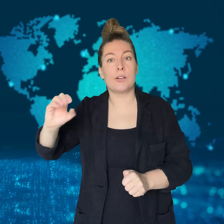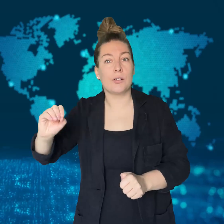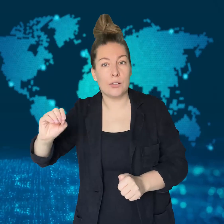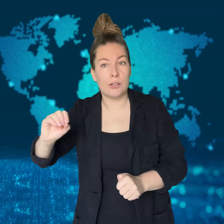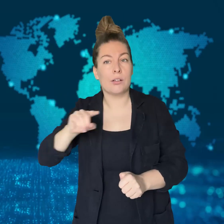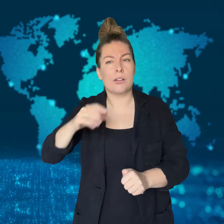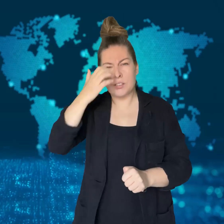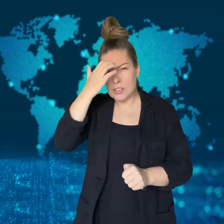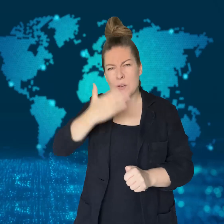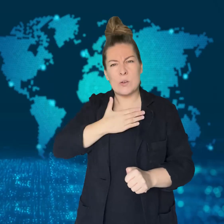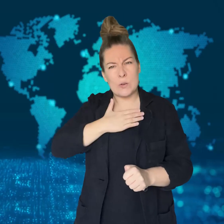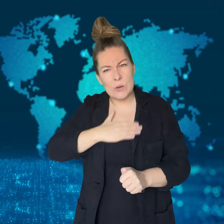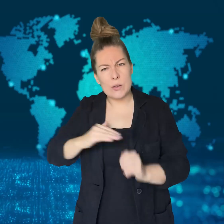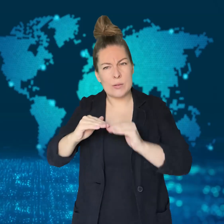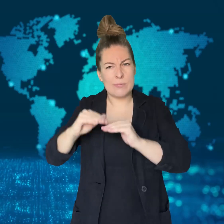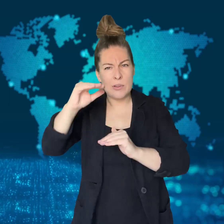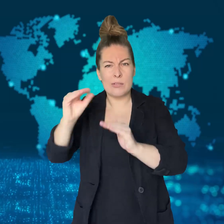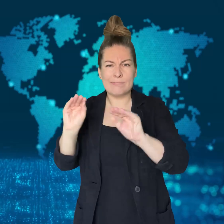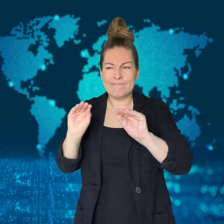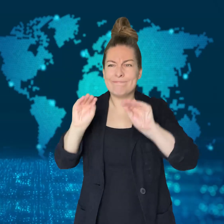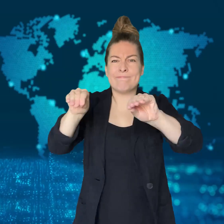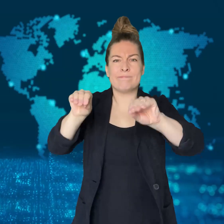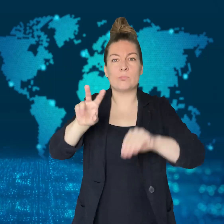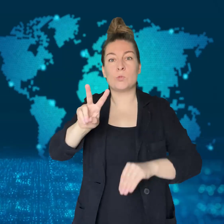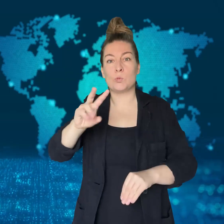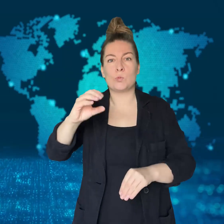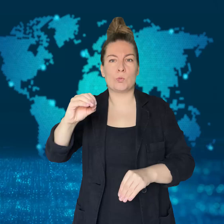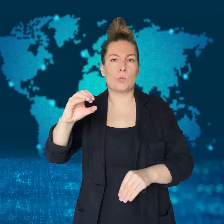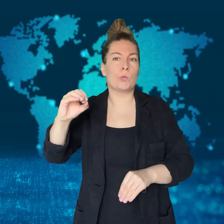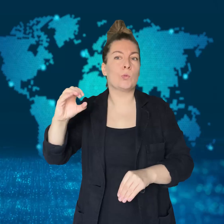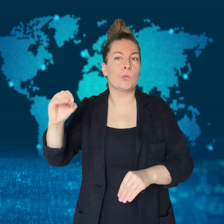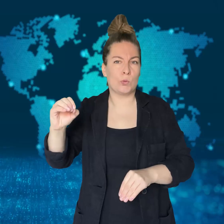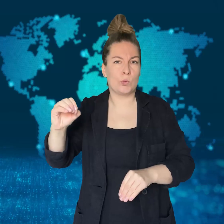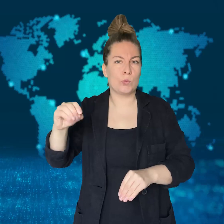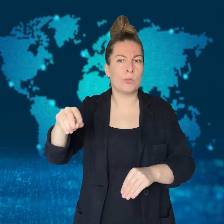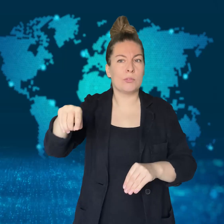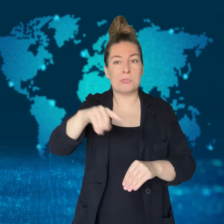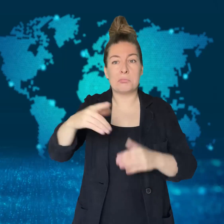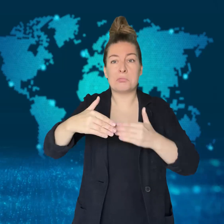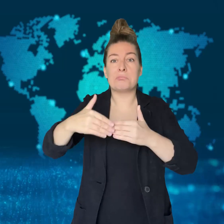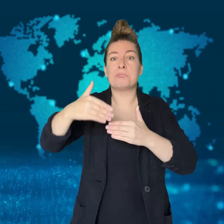and then add more cameras over the upcoming years.